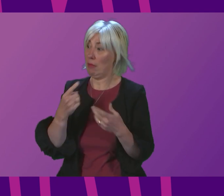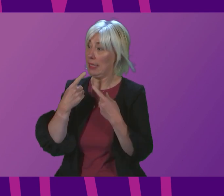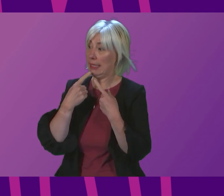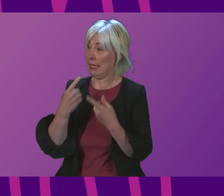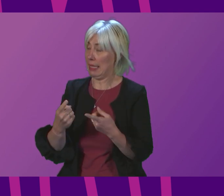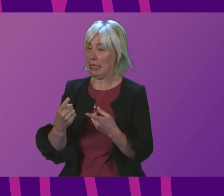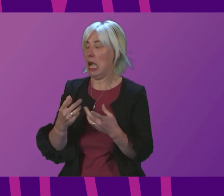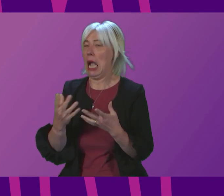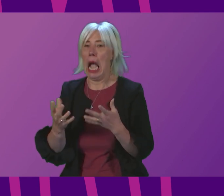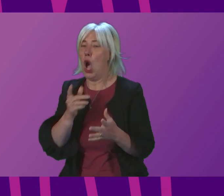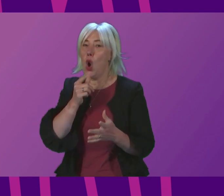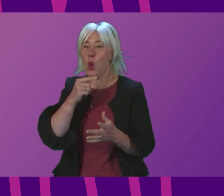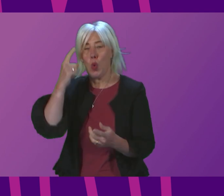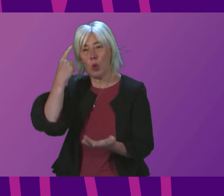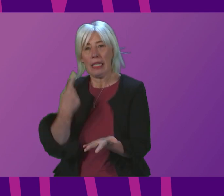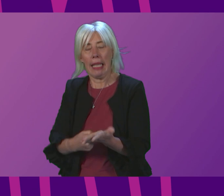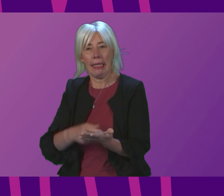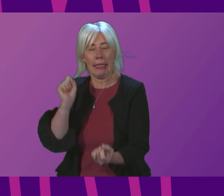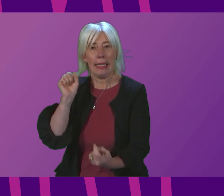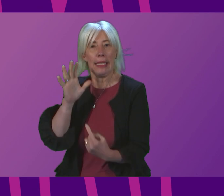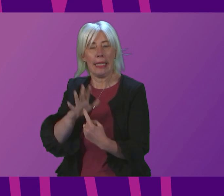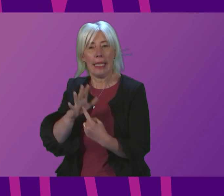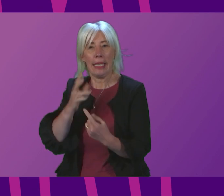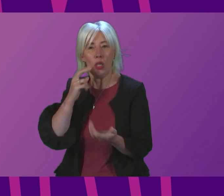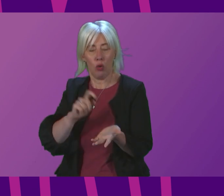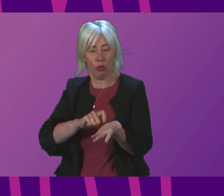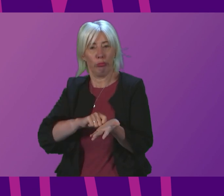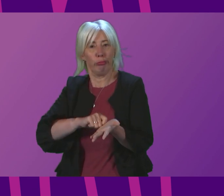not say who made the key decision to sign off the disastrous contract.